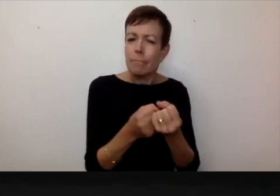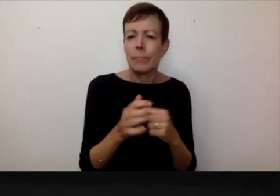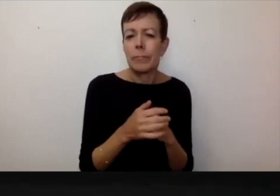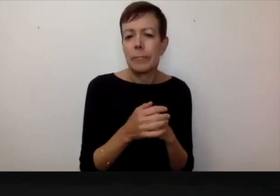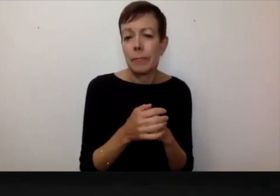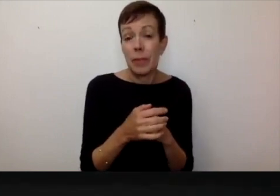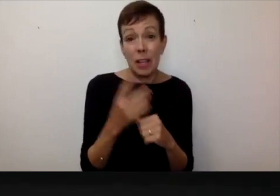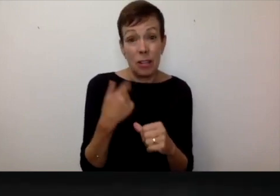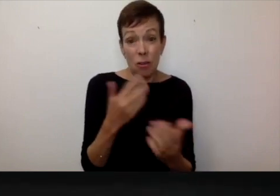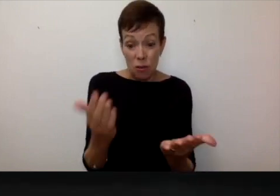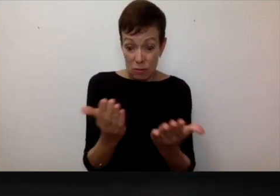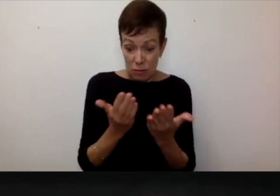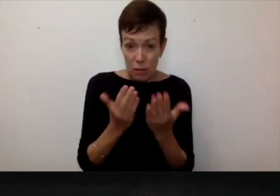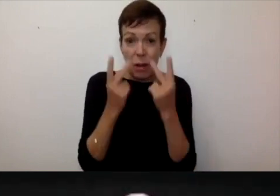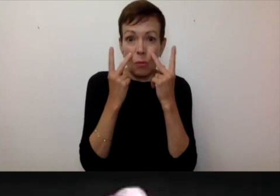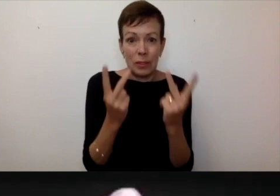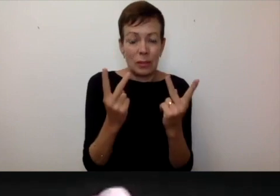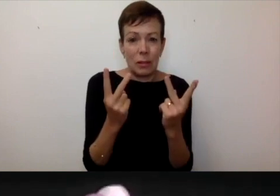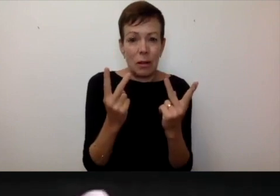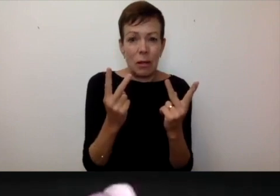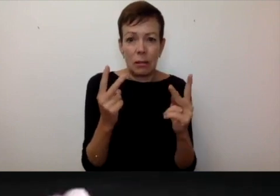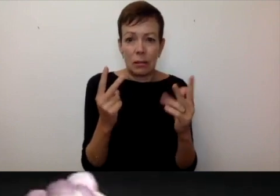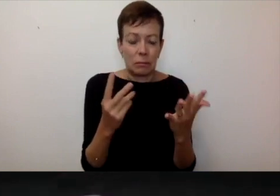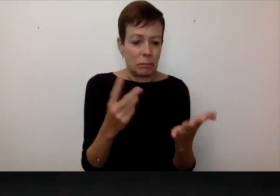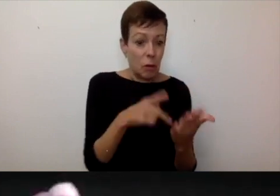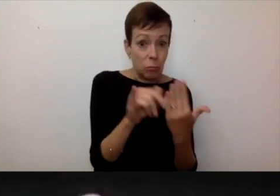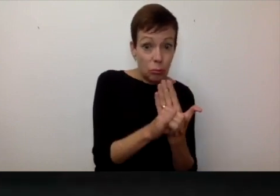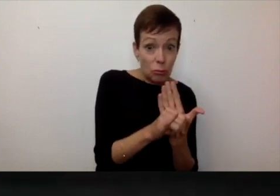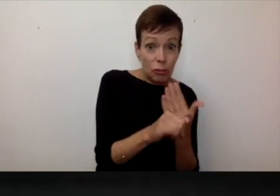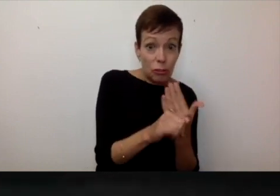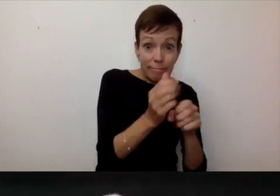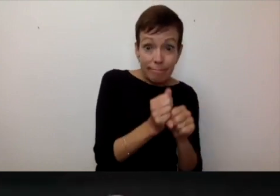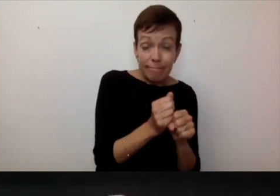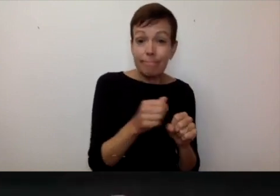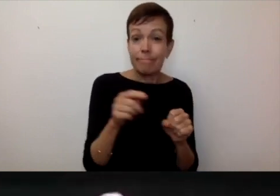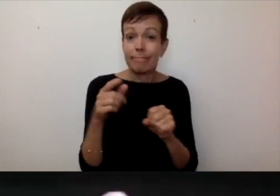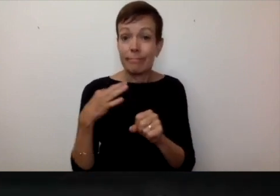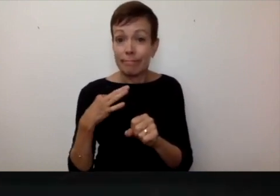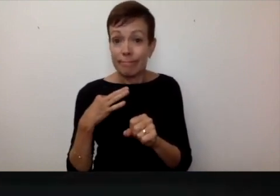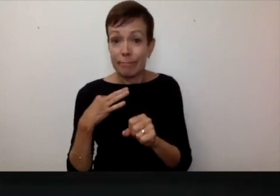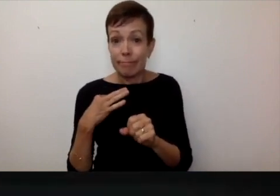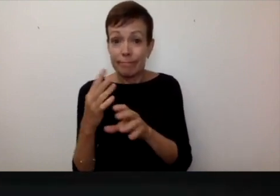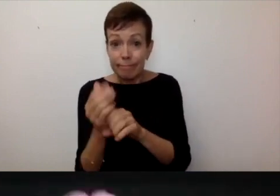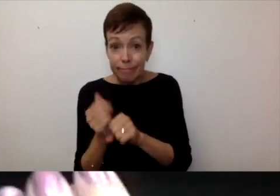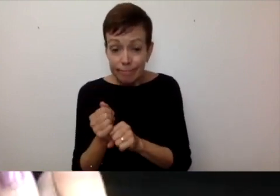against the um the individual artist program and um and in 2020